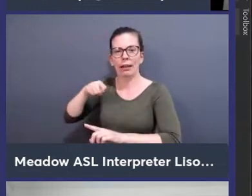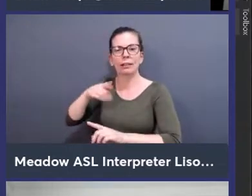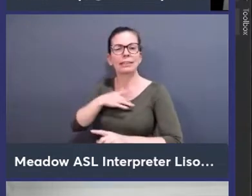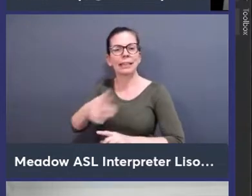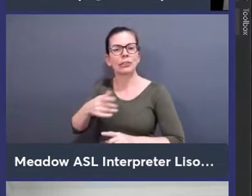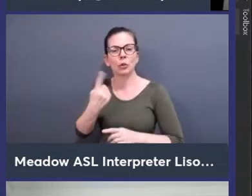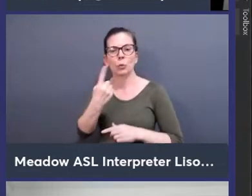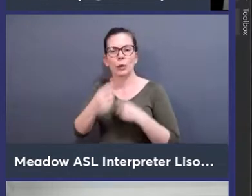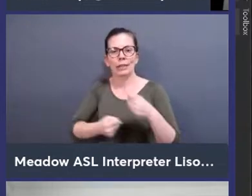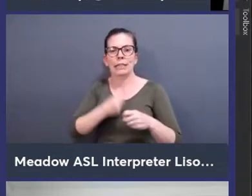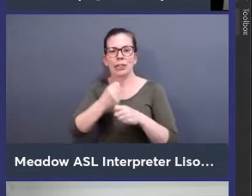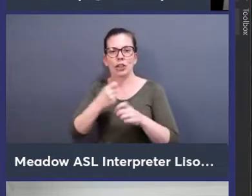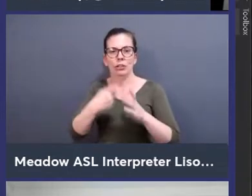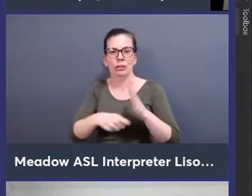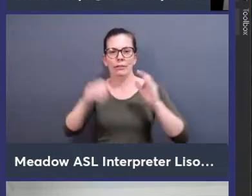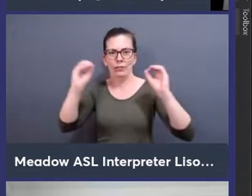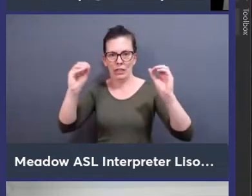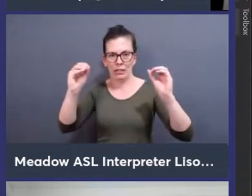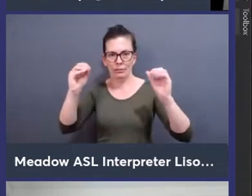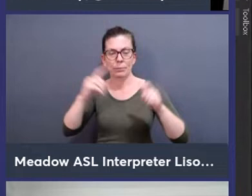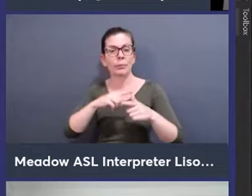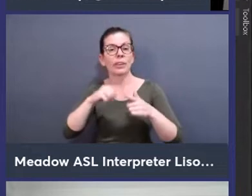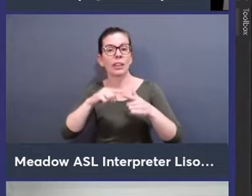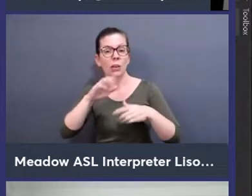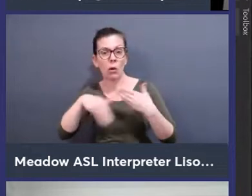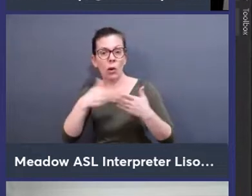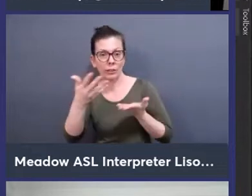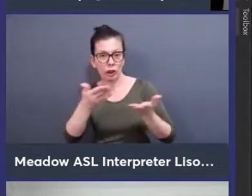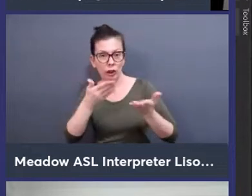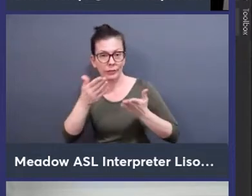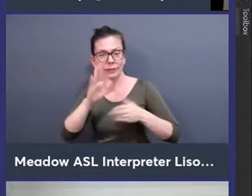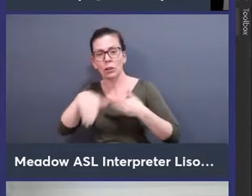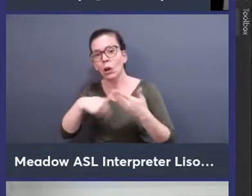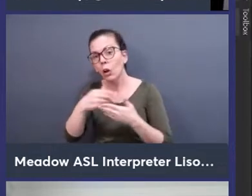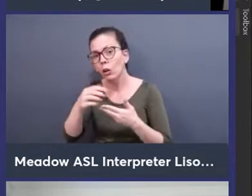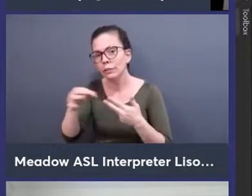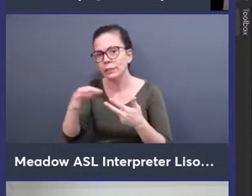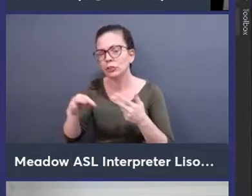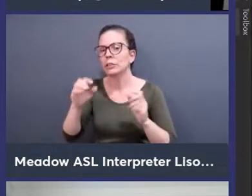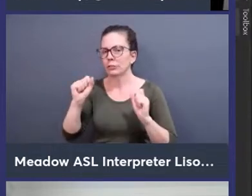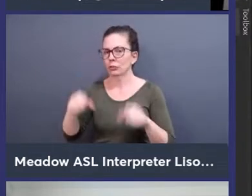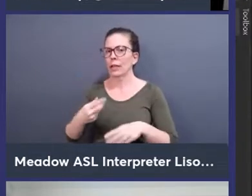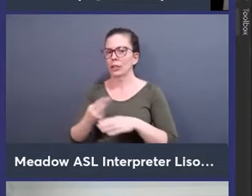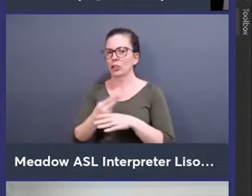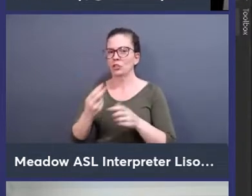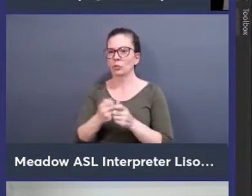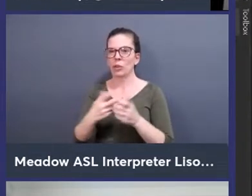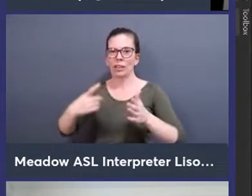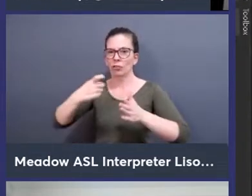and then all the services right now and all the features can be used without incurring any charges